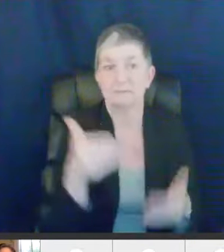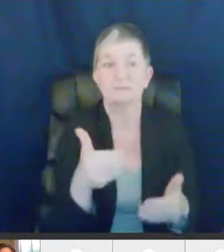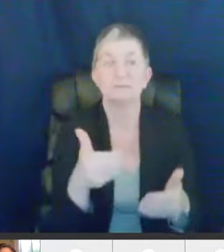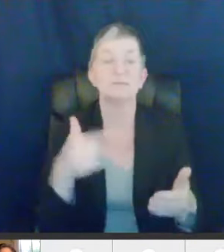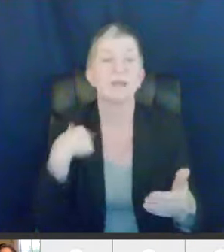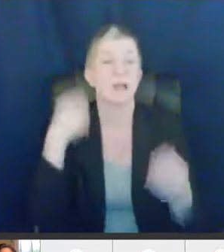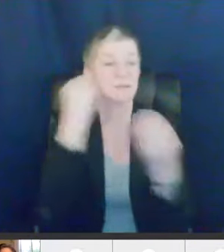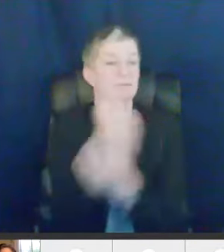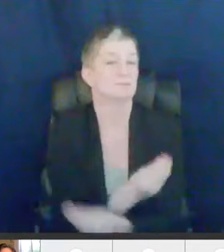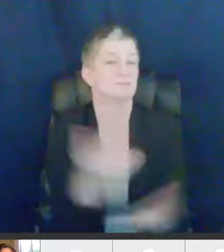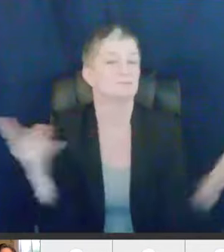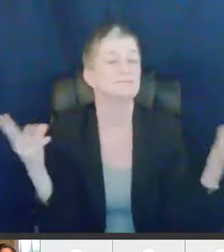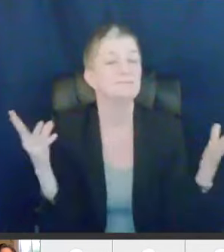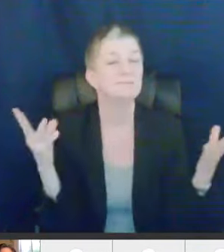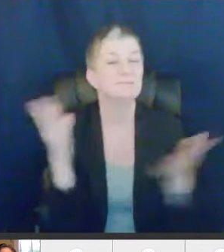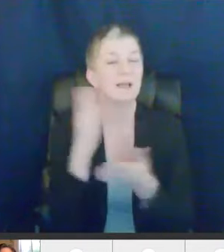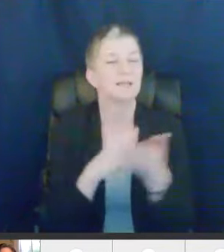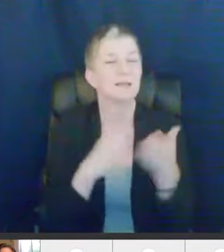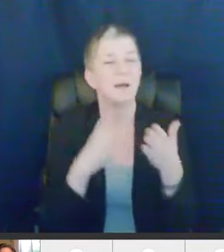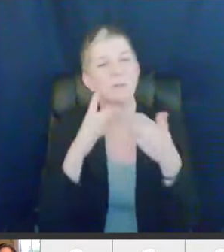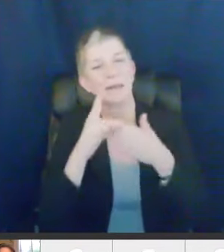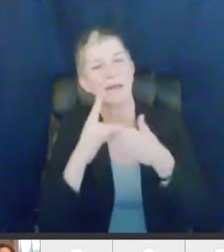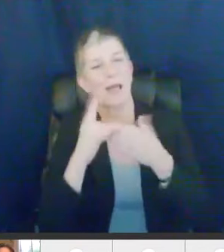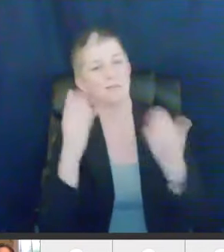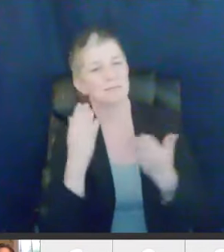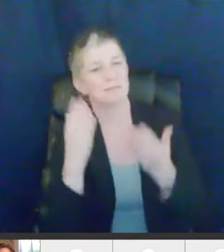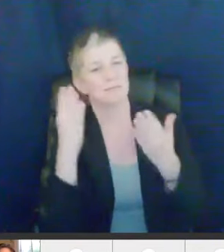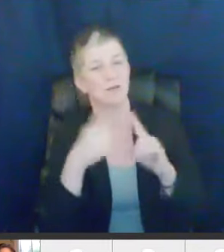little piece of some guidance that the governor issued just a few minutes